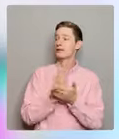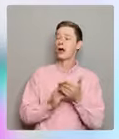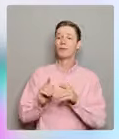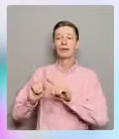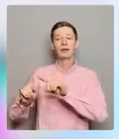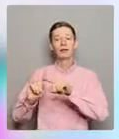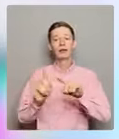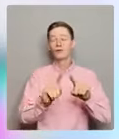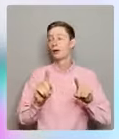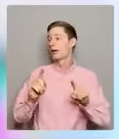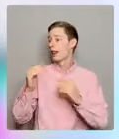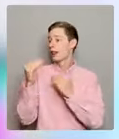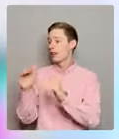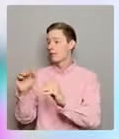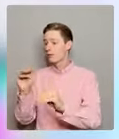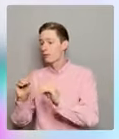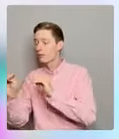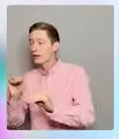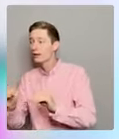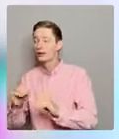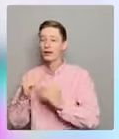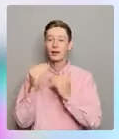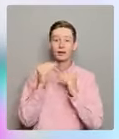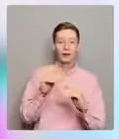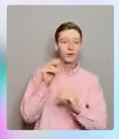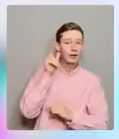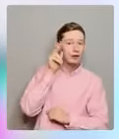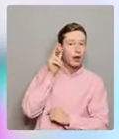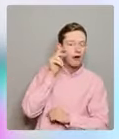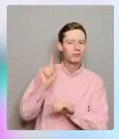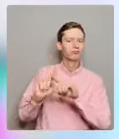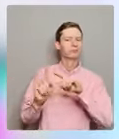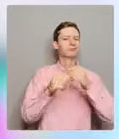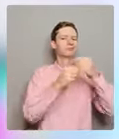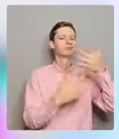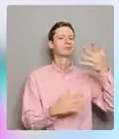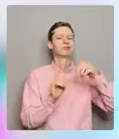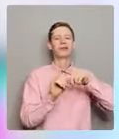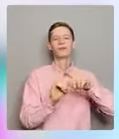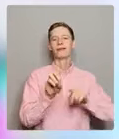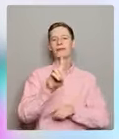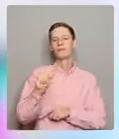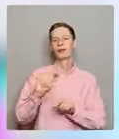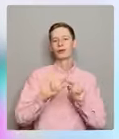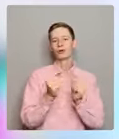folks who had limited visibility, limited mobility, limited hearing and other disability groups. Yeah and of course, lots of developers